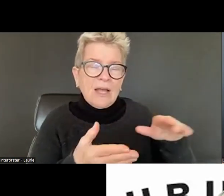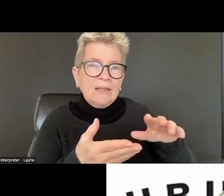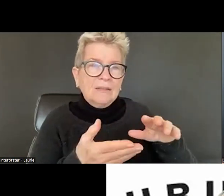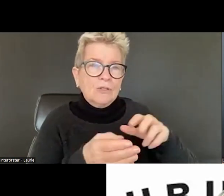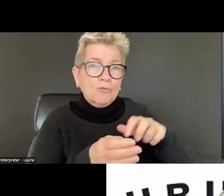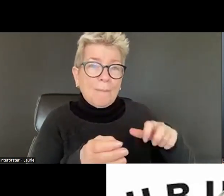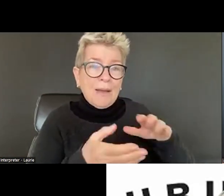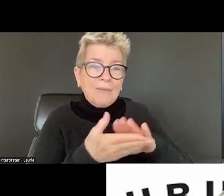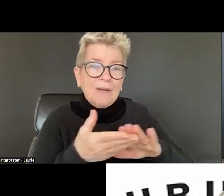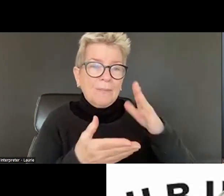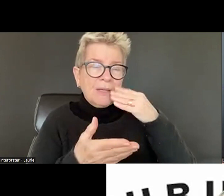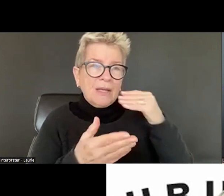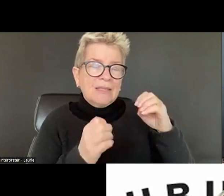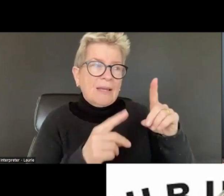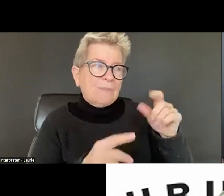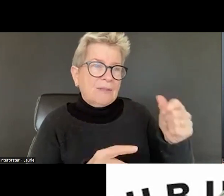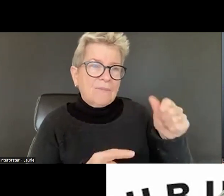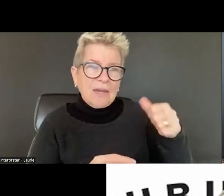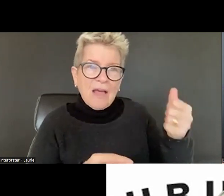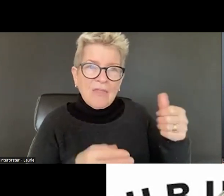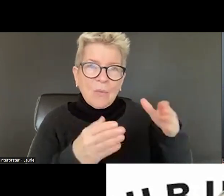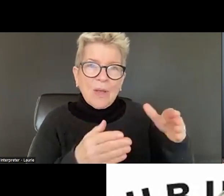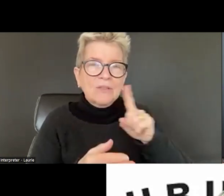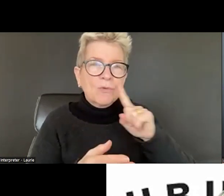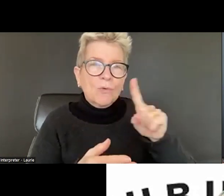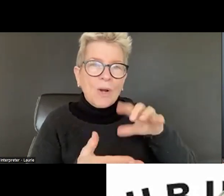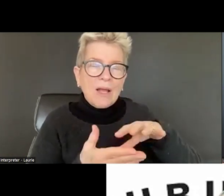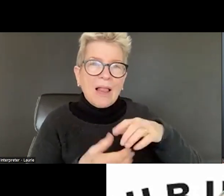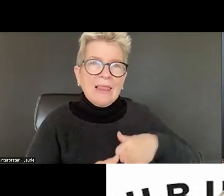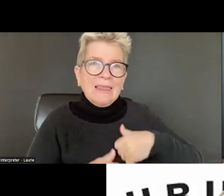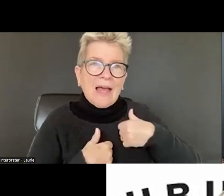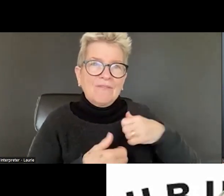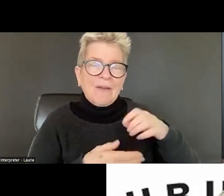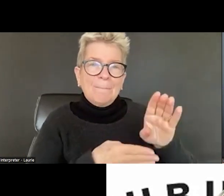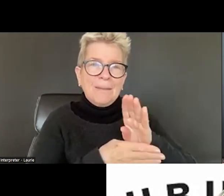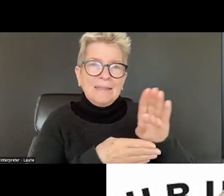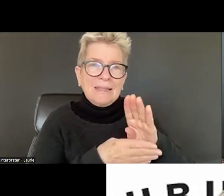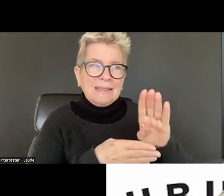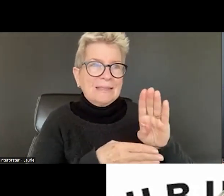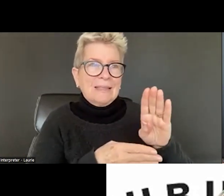in other forums and getting real life business entrepreneur education and he doesn't have a